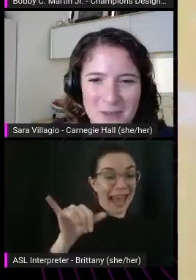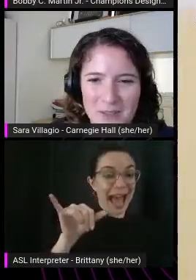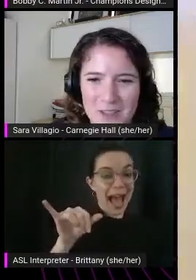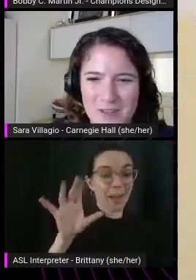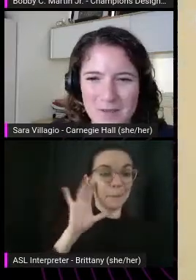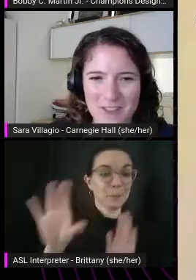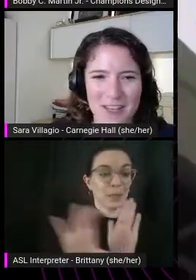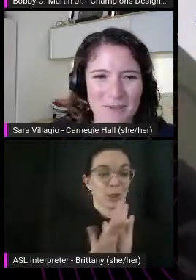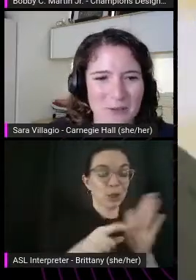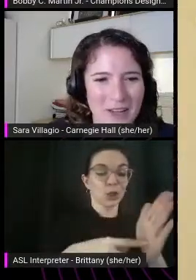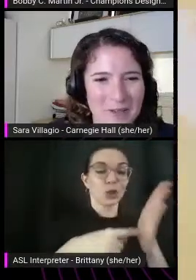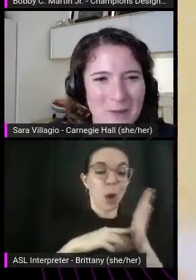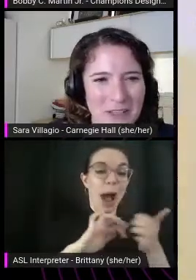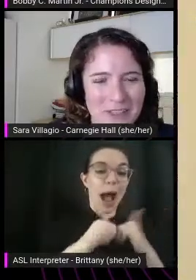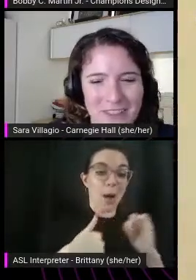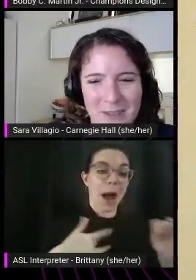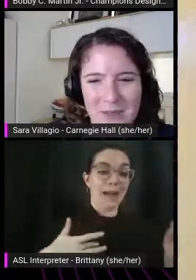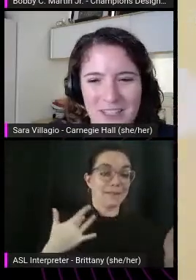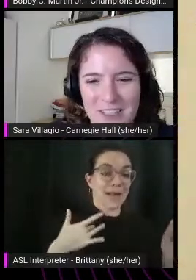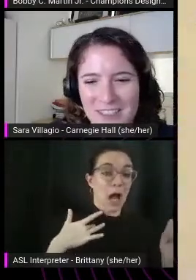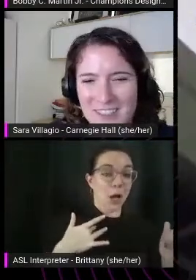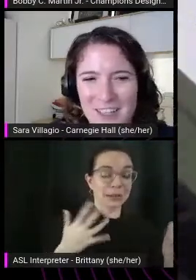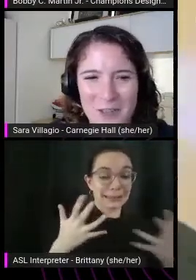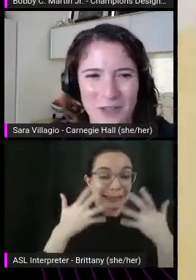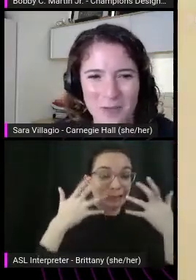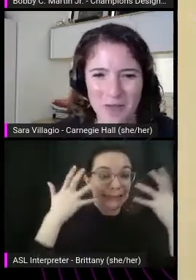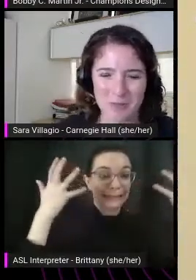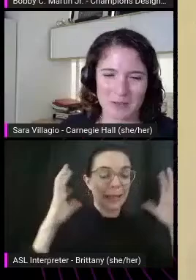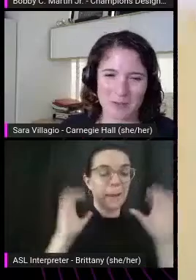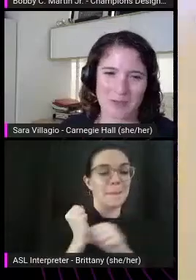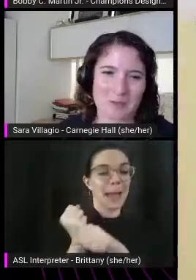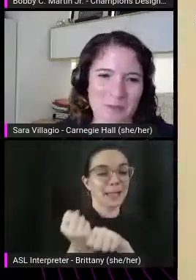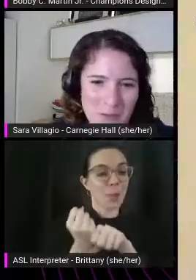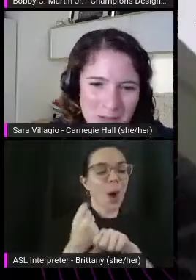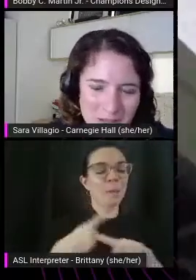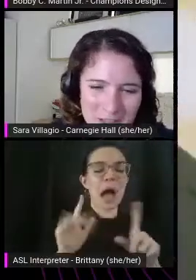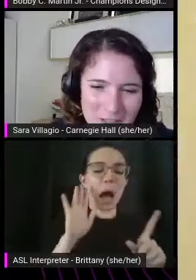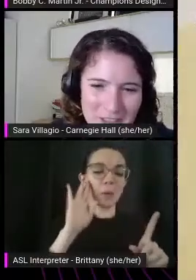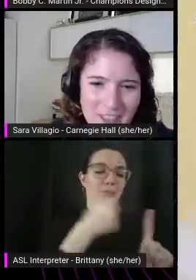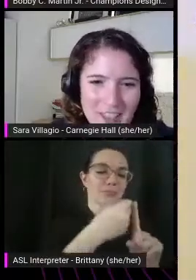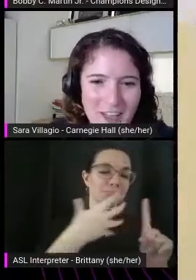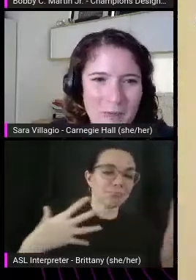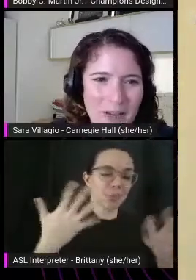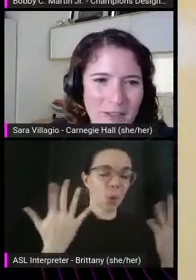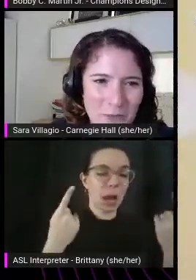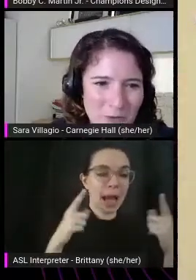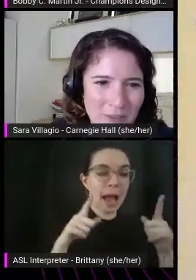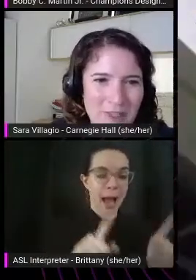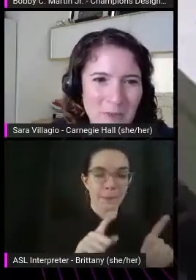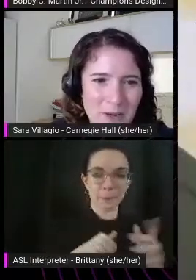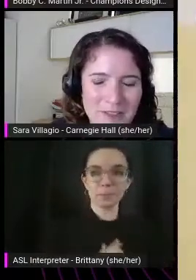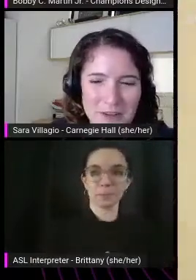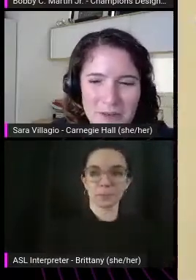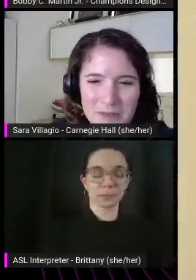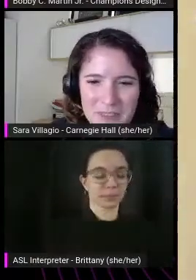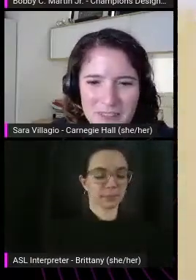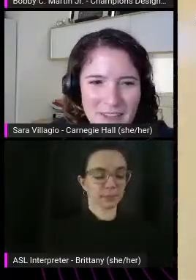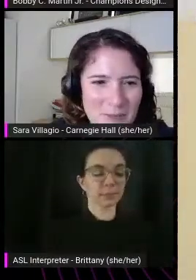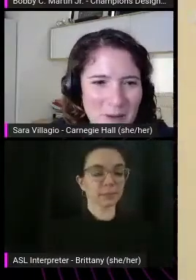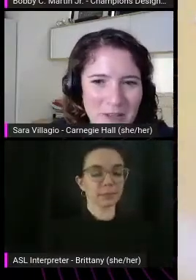some of these curve balls came our way, but let me tell you a little bit about some of them and Bobby and I are going to go back and forth on this part. So, thanks Bobby.